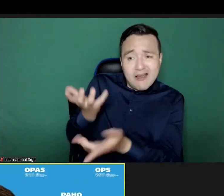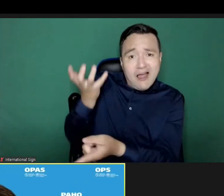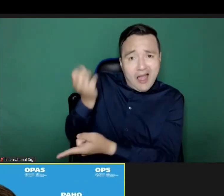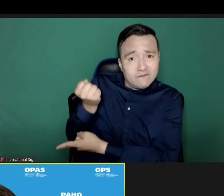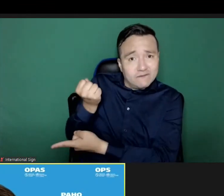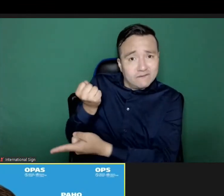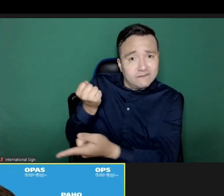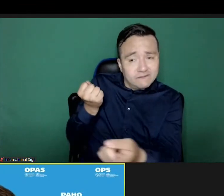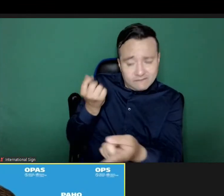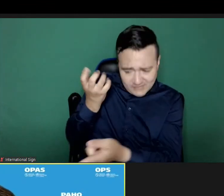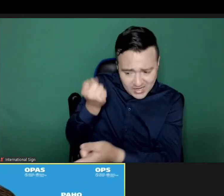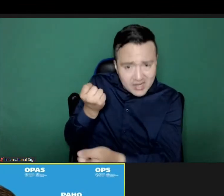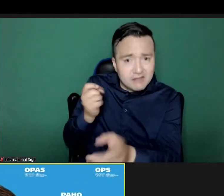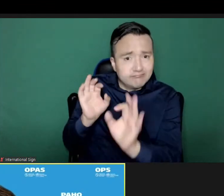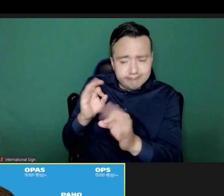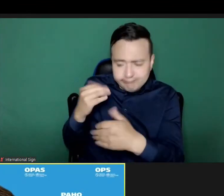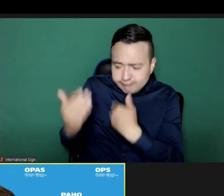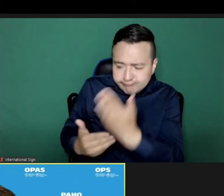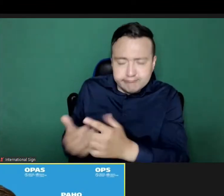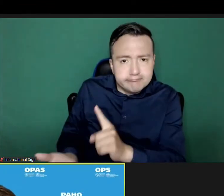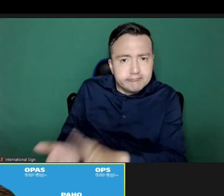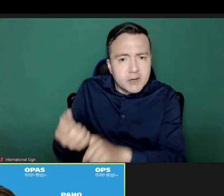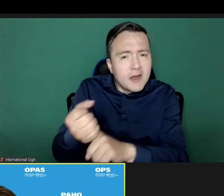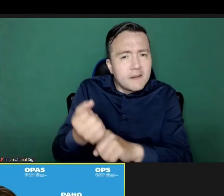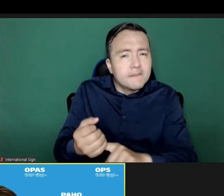I'm sure the data we've seen in this panel has indicated